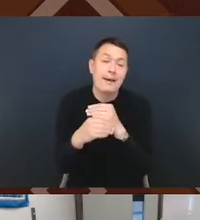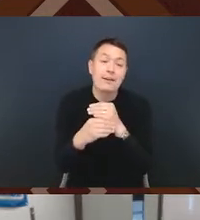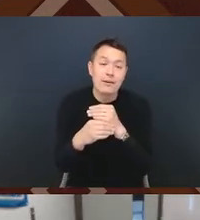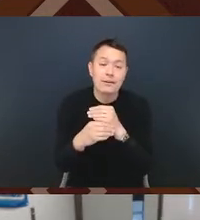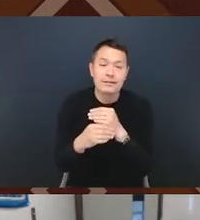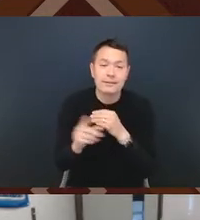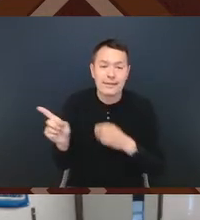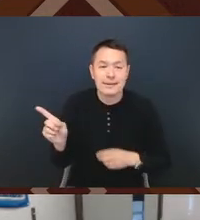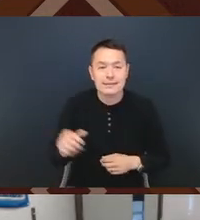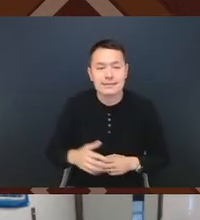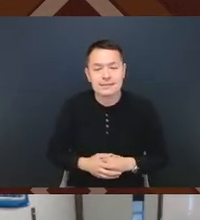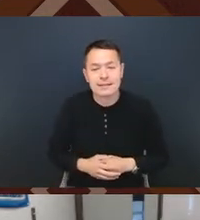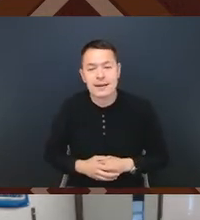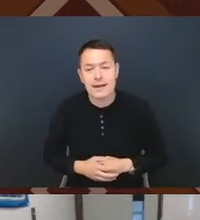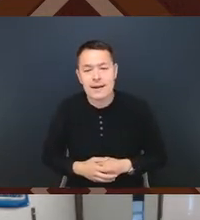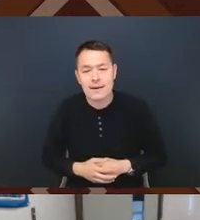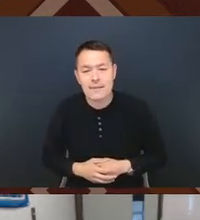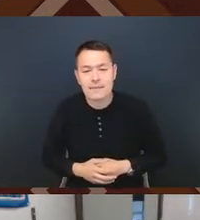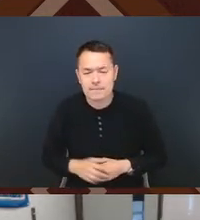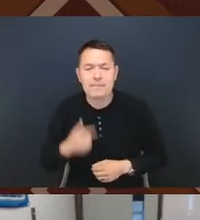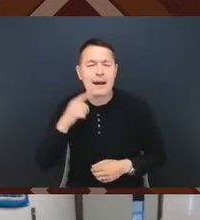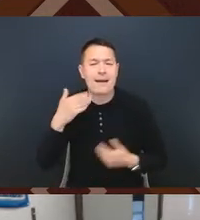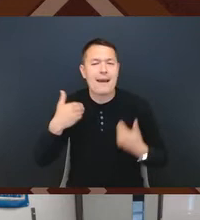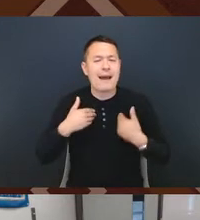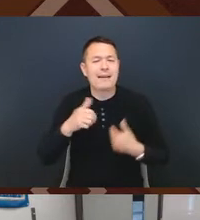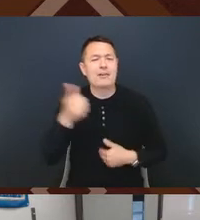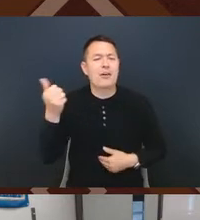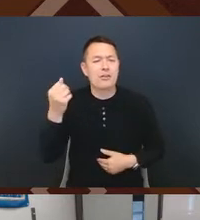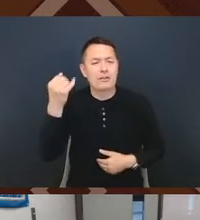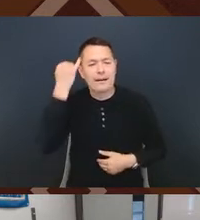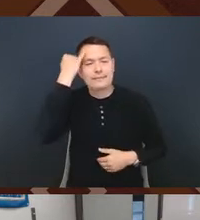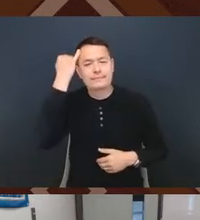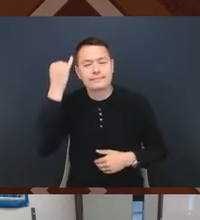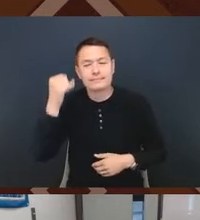I add another thought on the add on Watson case.